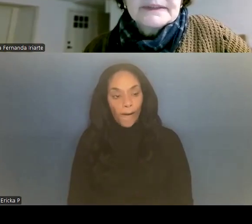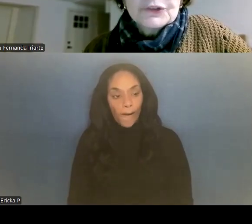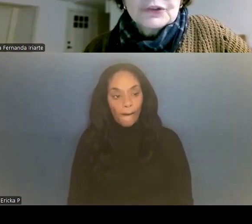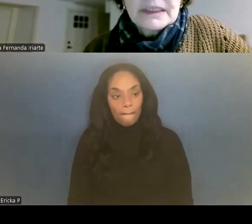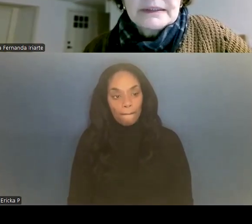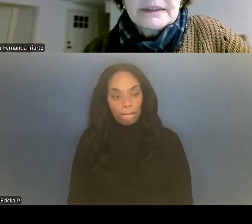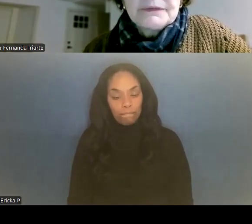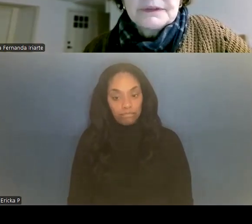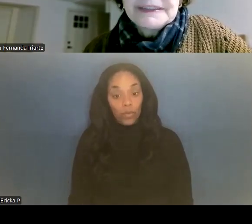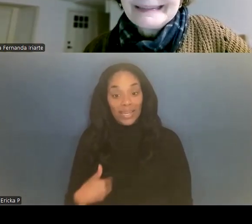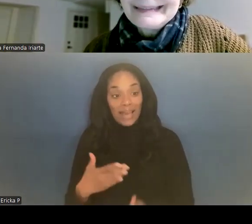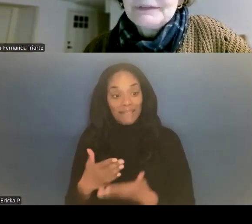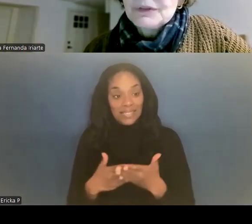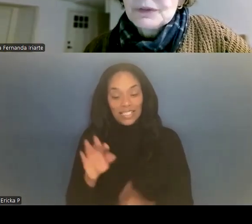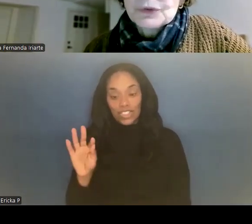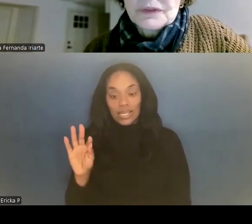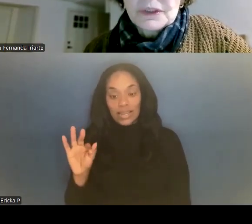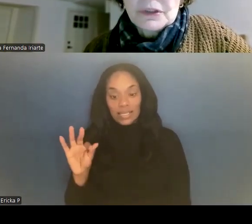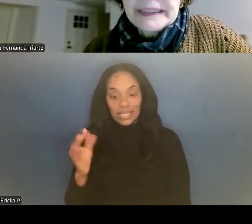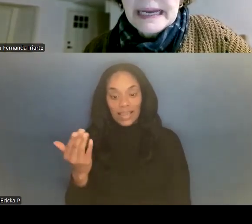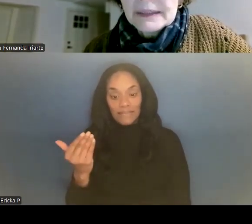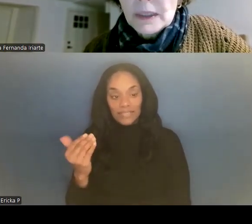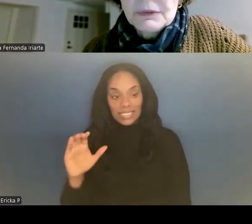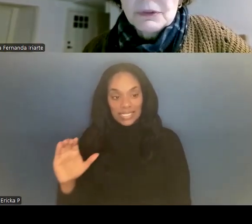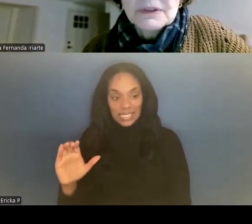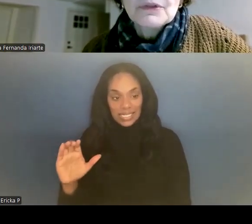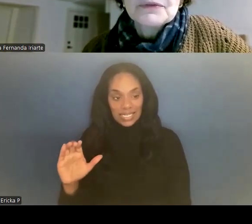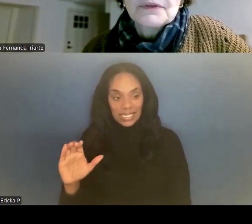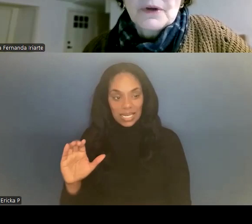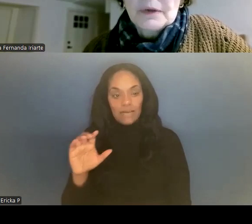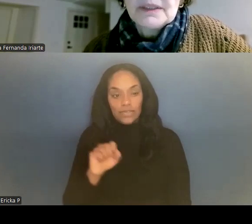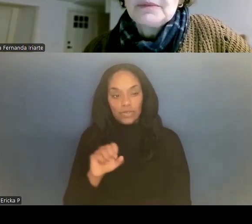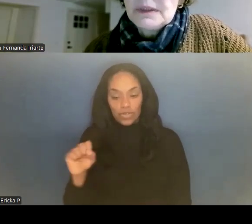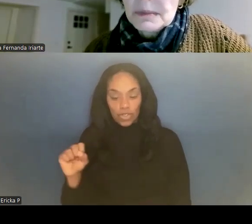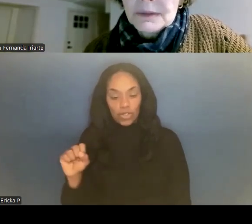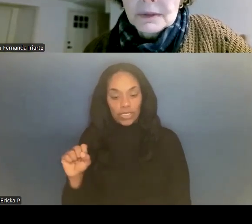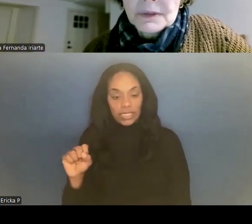Section 1915 C of the Social Security Act waivers. And those are the Home and Community-Based Service.